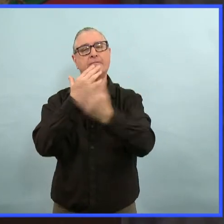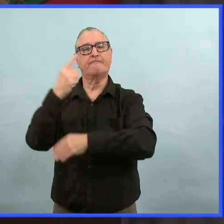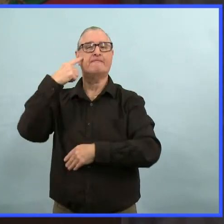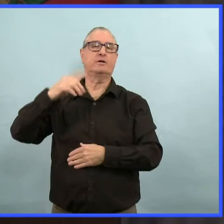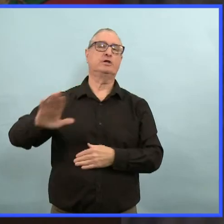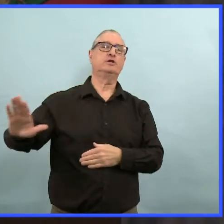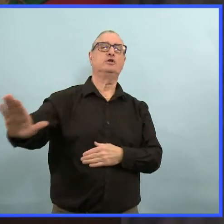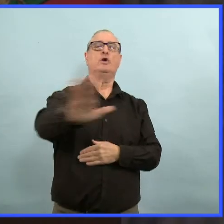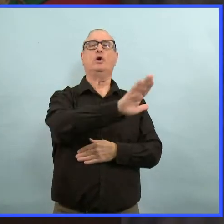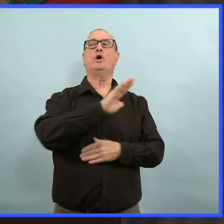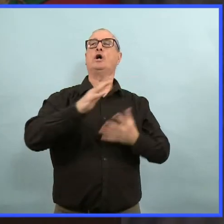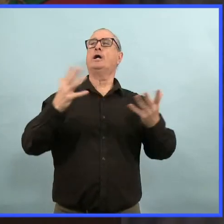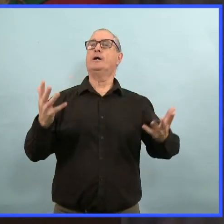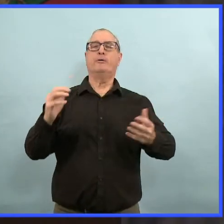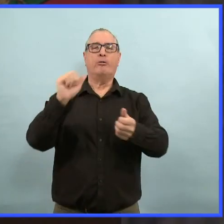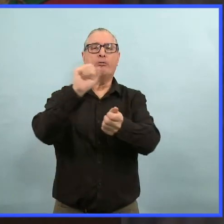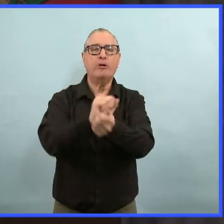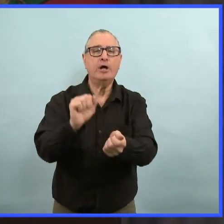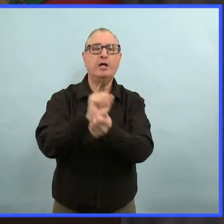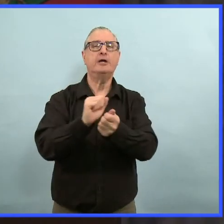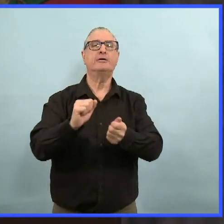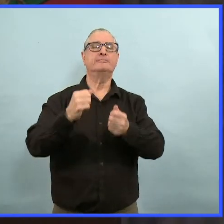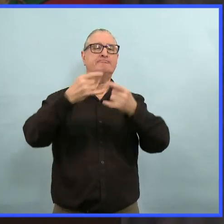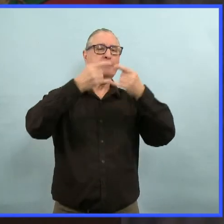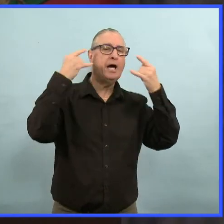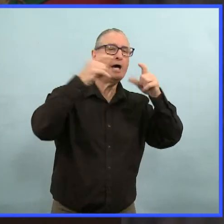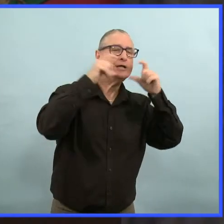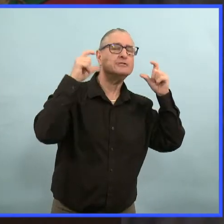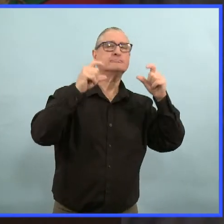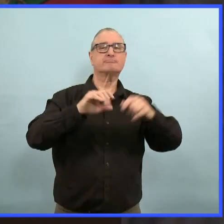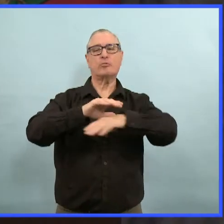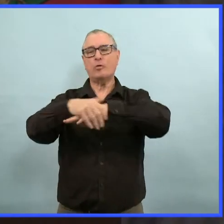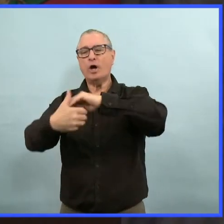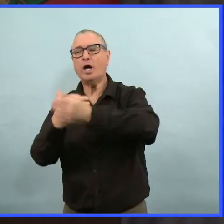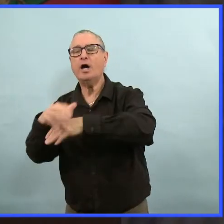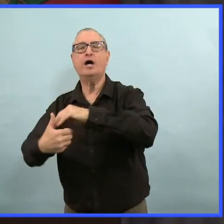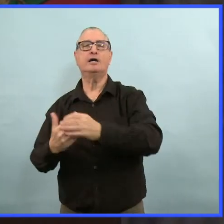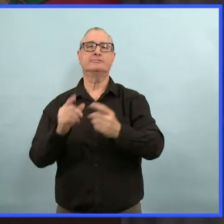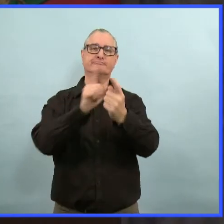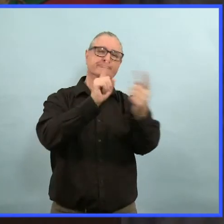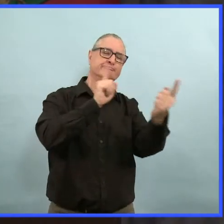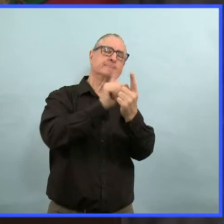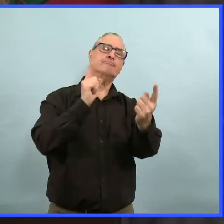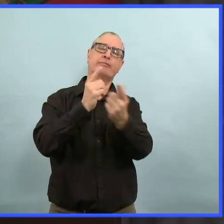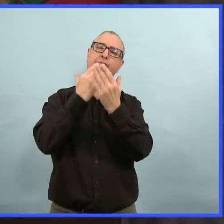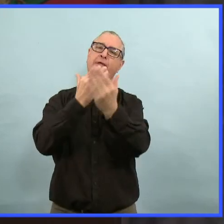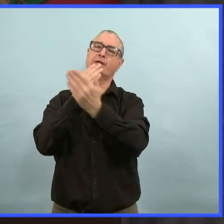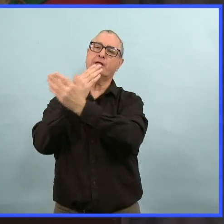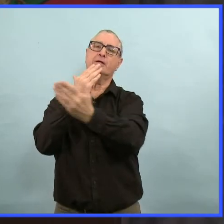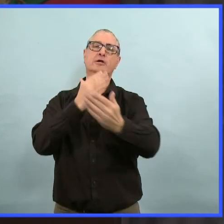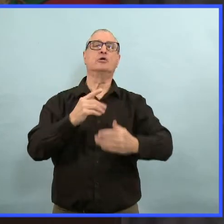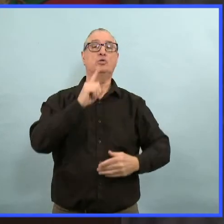conference and on social media and i encourage you all to continue to practice those fundamentals